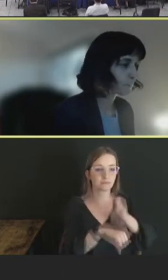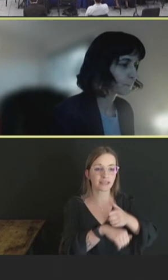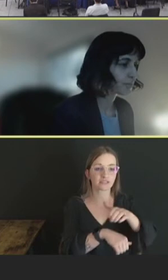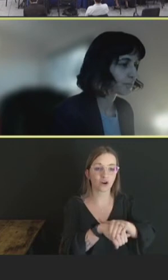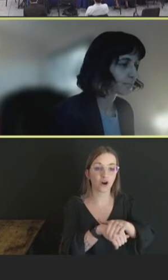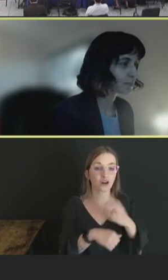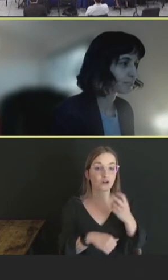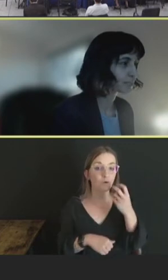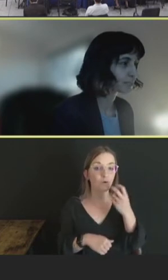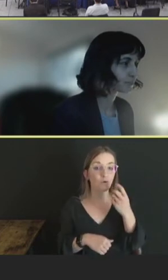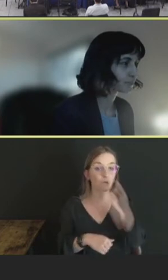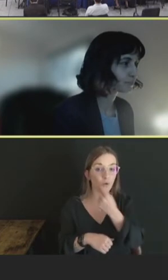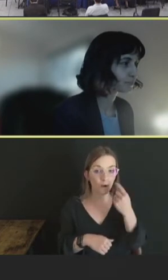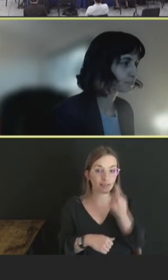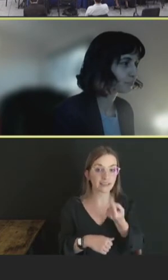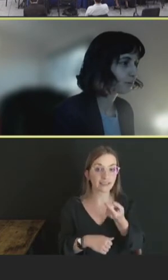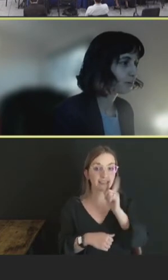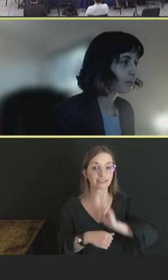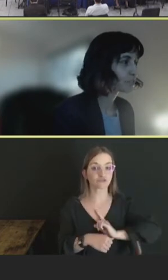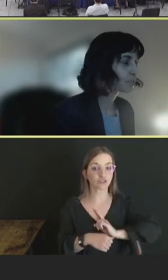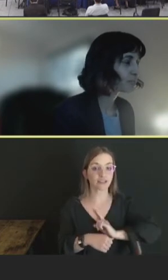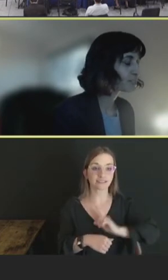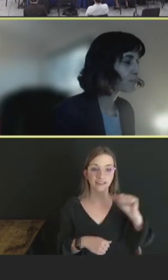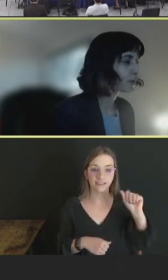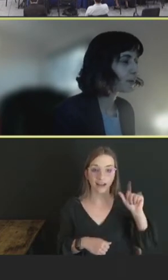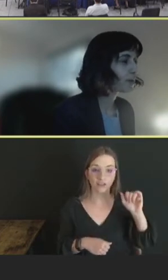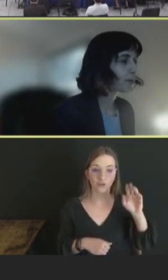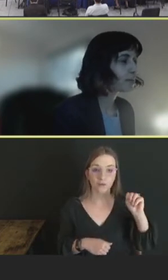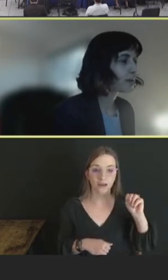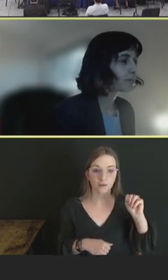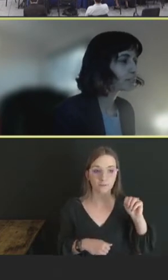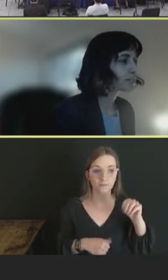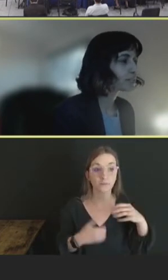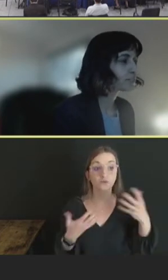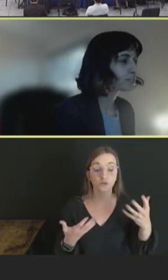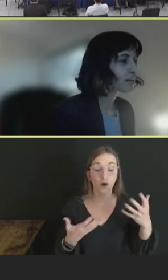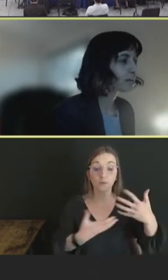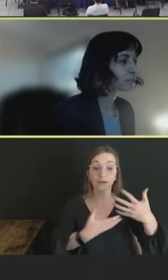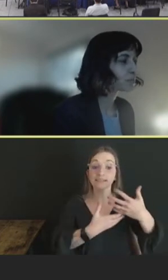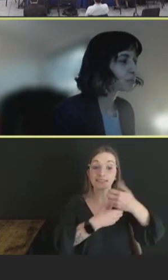Next slide, please. So in summary, the evidence of safety on aluminum